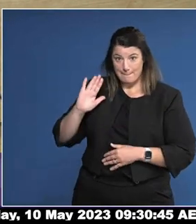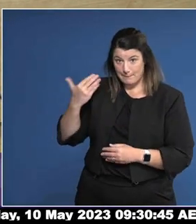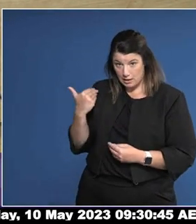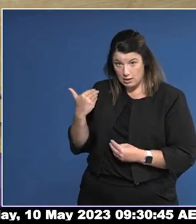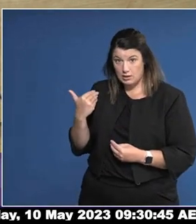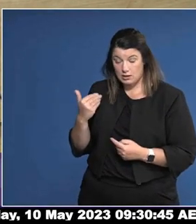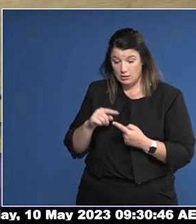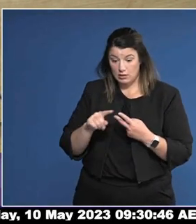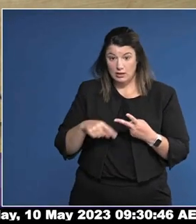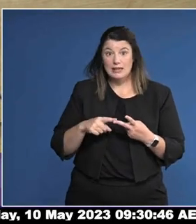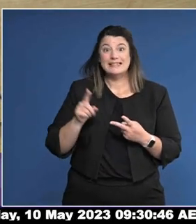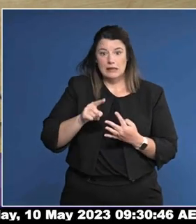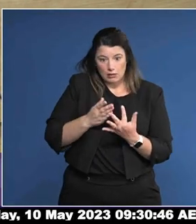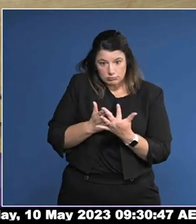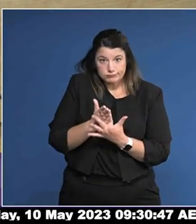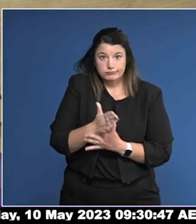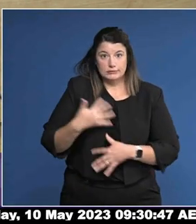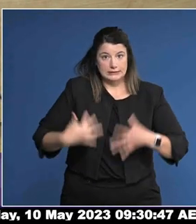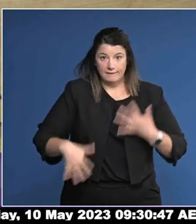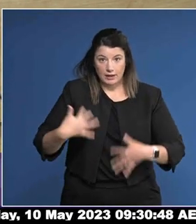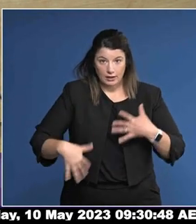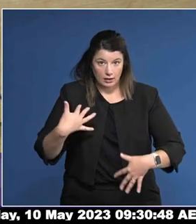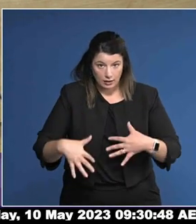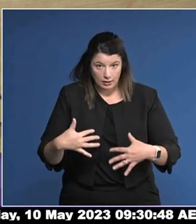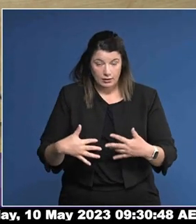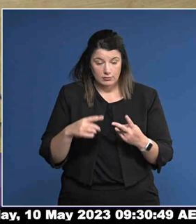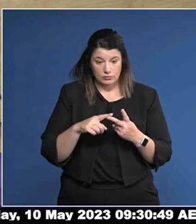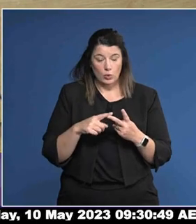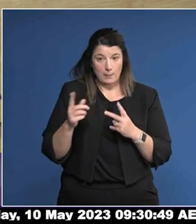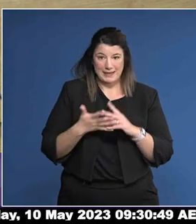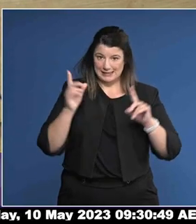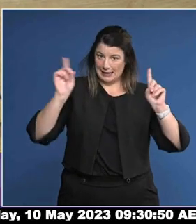".. is suffering significant harm." So, that brings it to present circumstances: